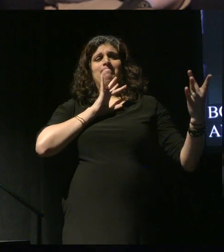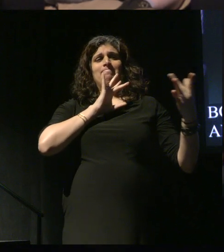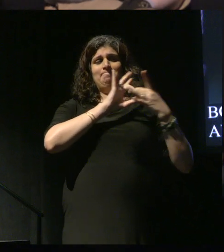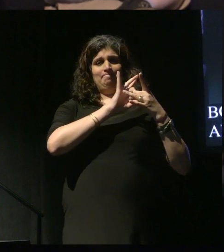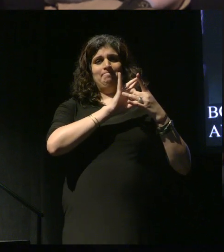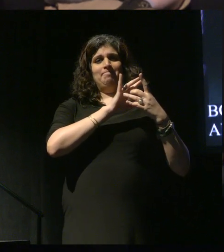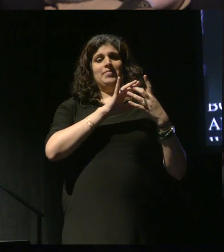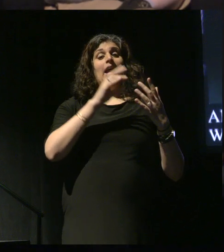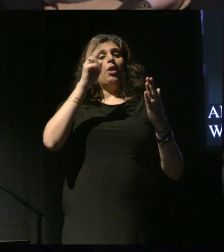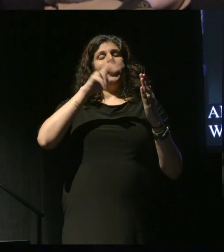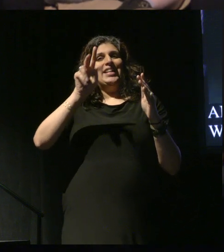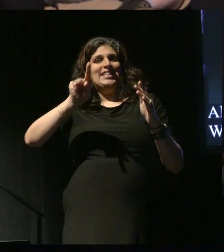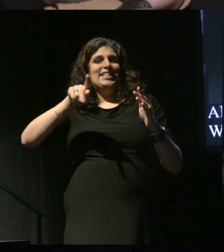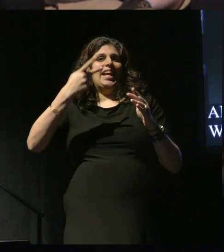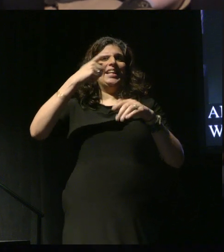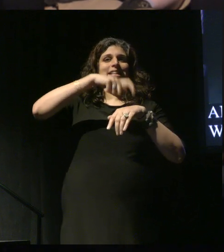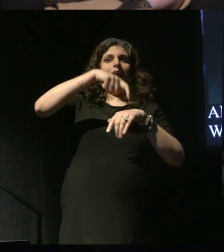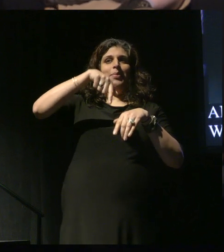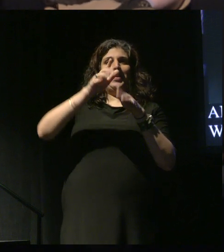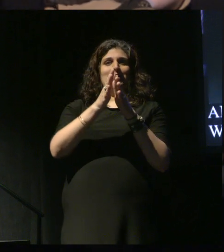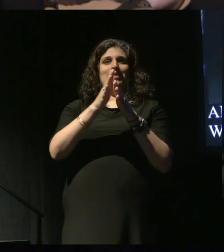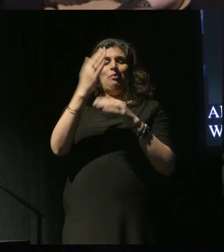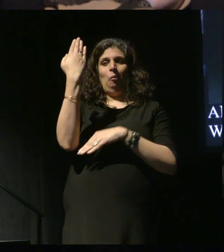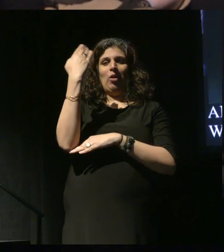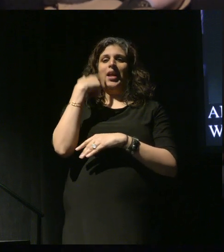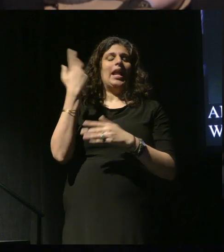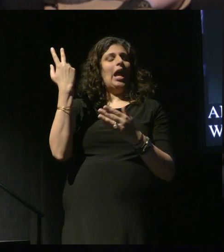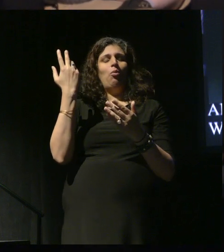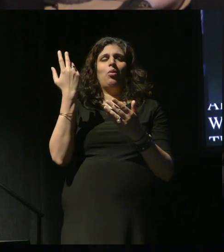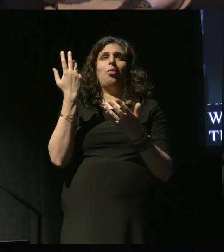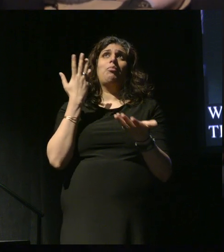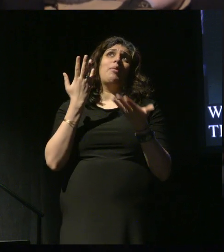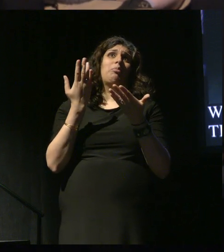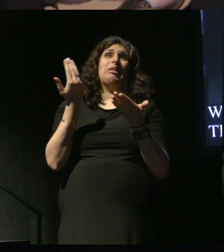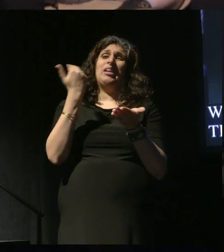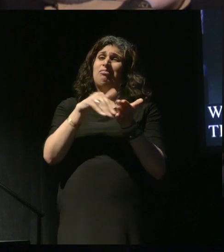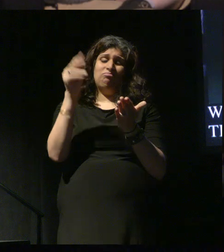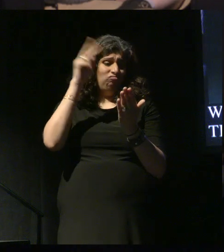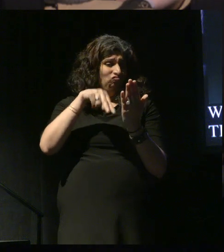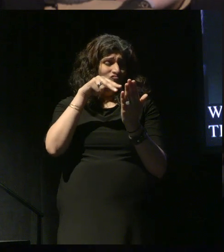for a second time this morning, and I will continue to reread it probably throughout my life. Mm-mm.